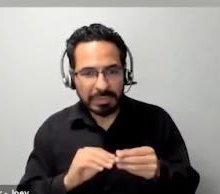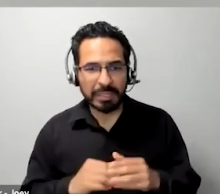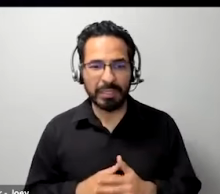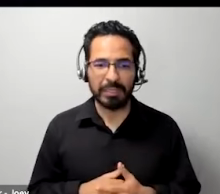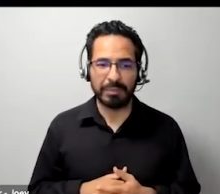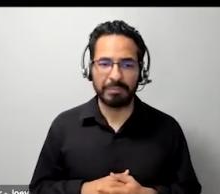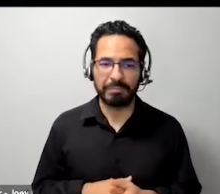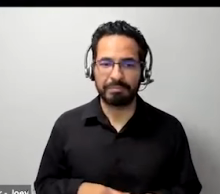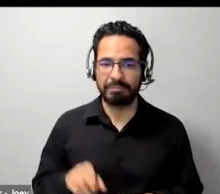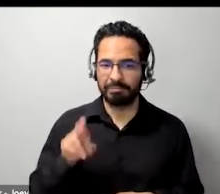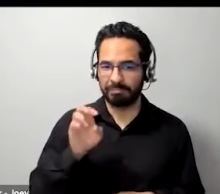I'll add to that,